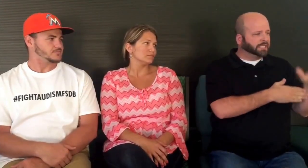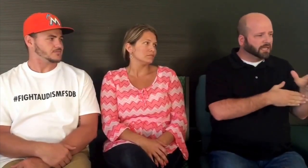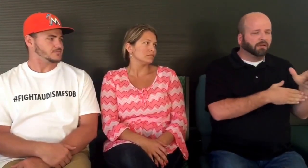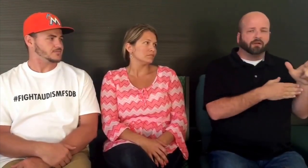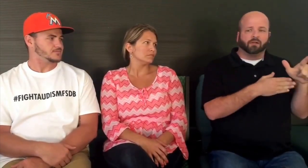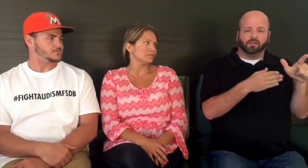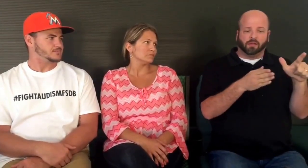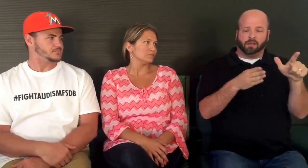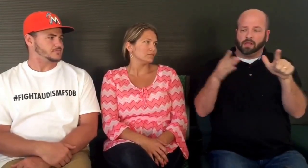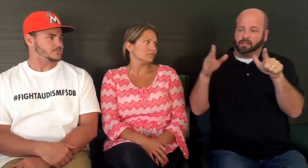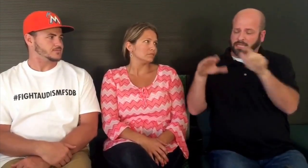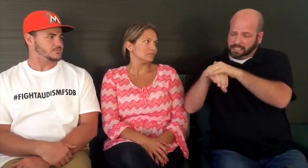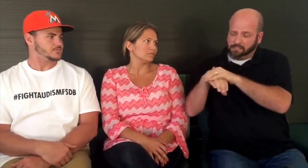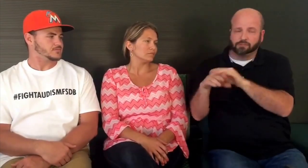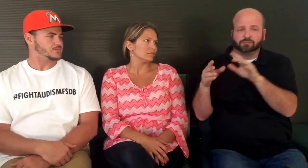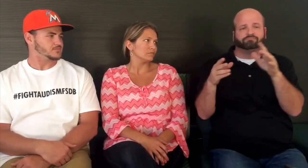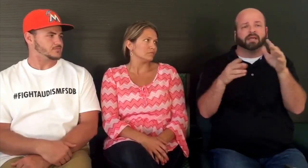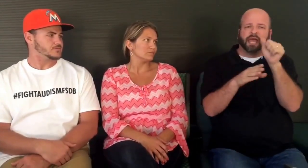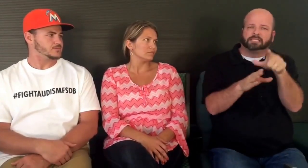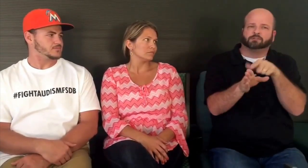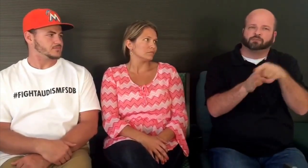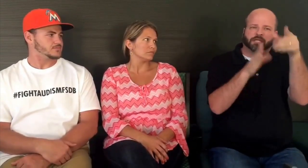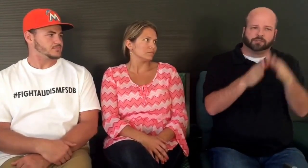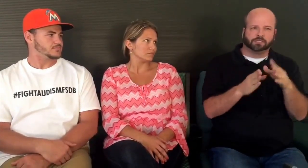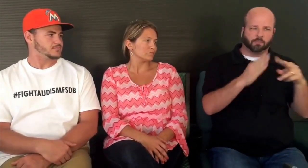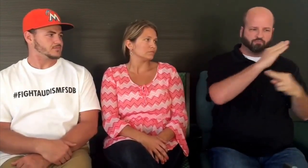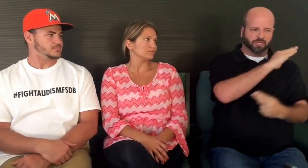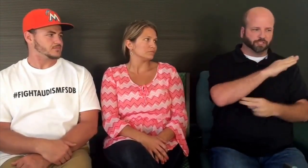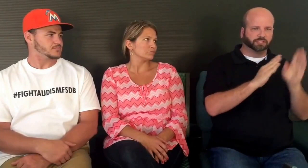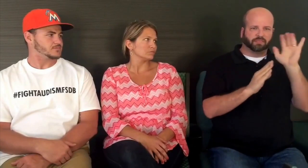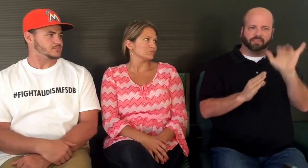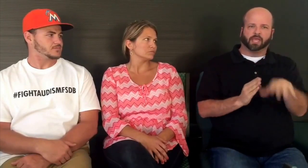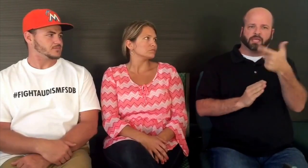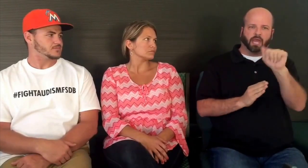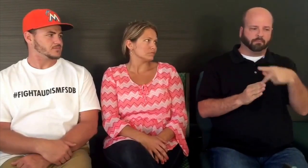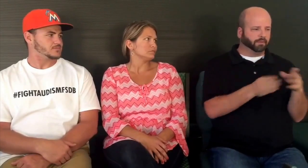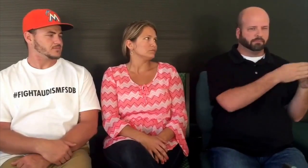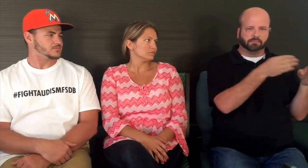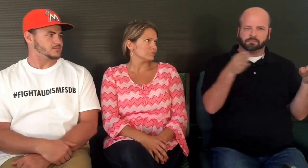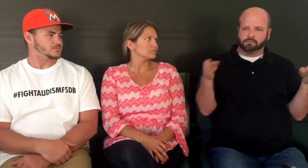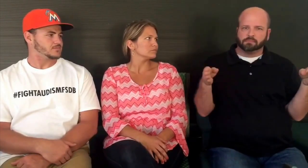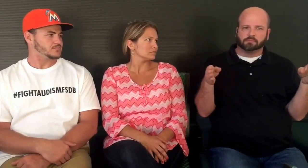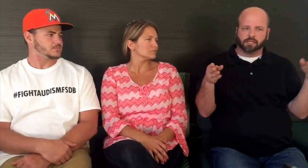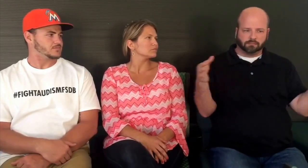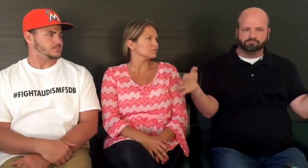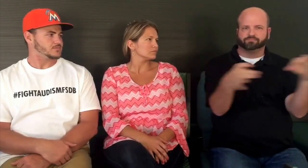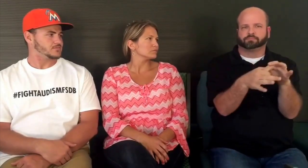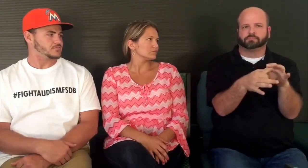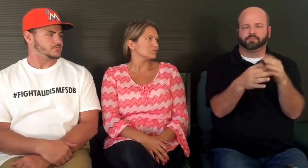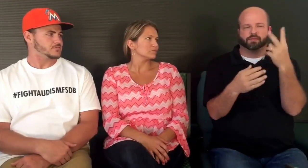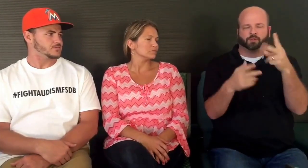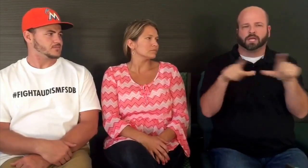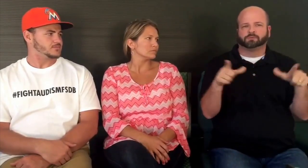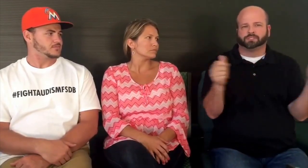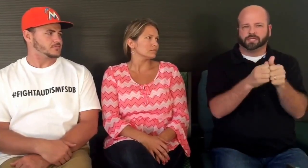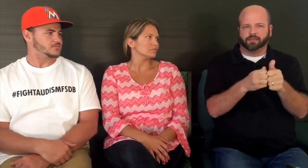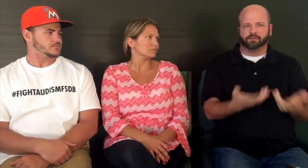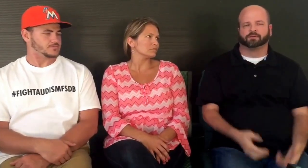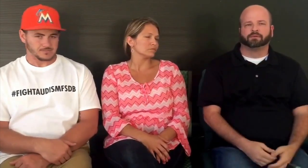ASL and English — the ASL specialist bridges that gap and connects the two languages together.